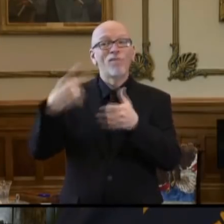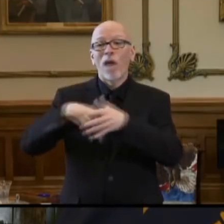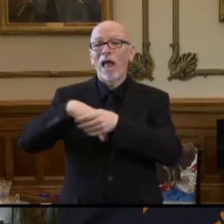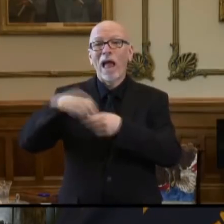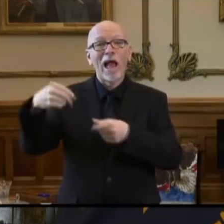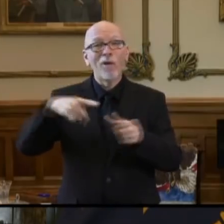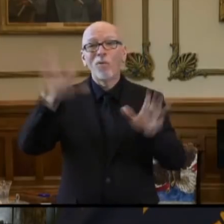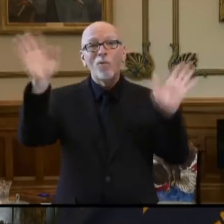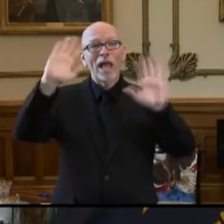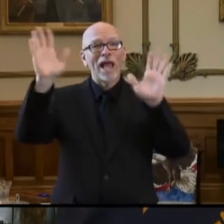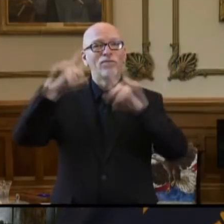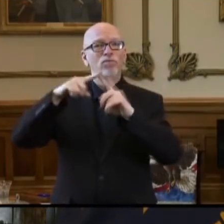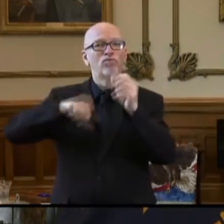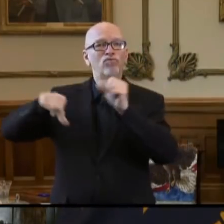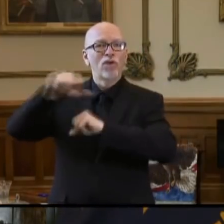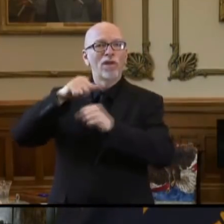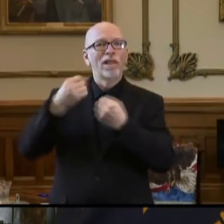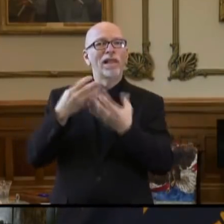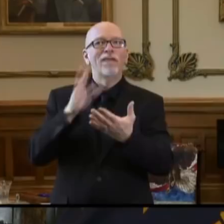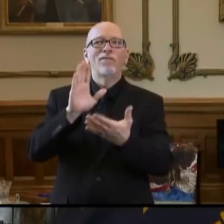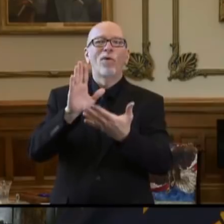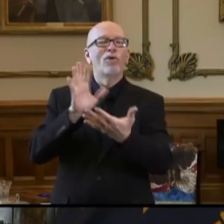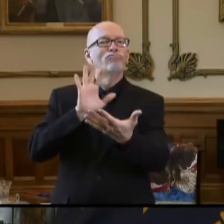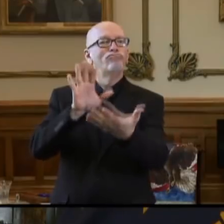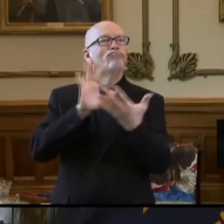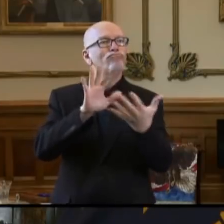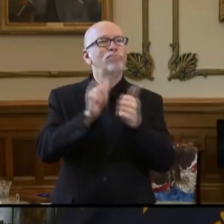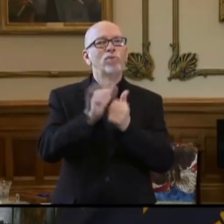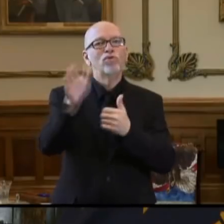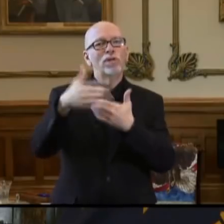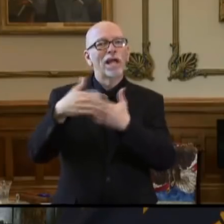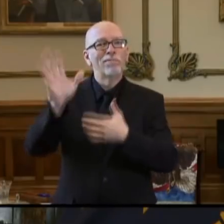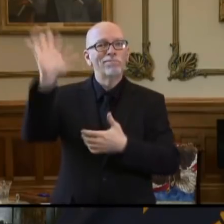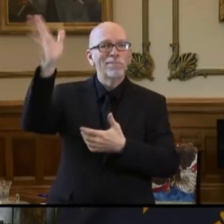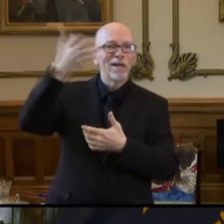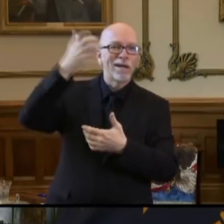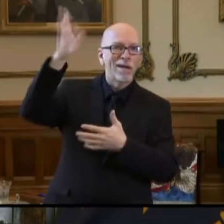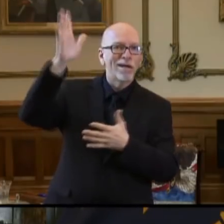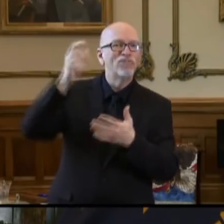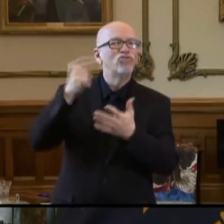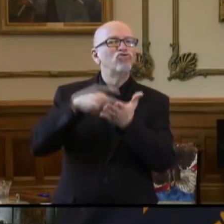THE WAY FORT WAYNE 7 P.M. STEP OUT ON YOUR FRONT PORCH AND